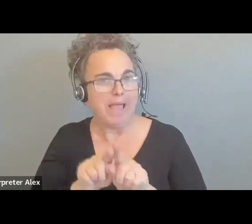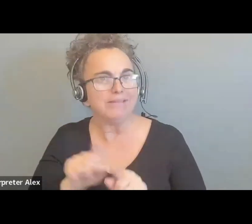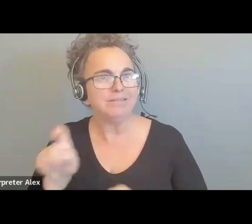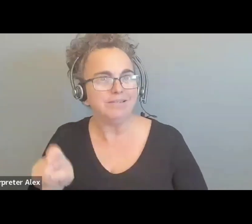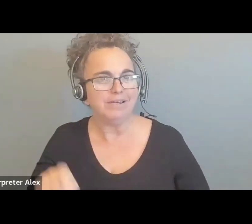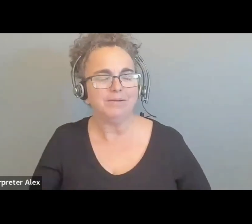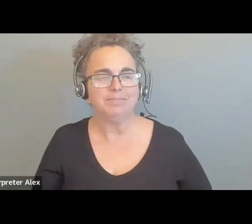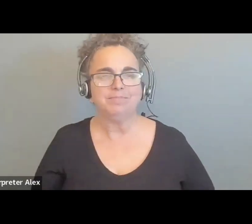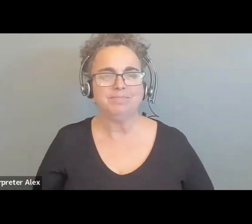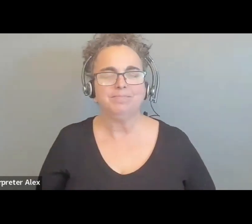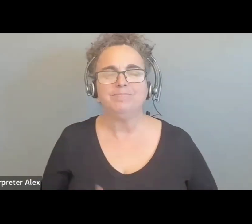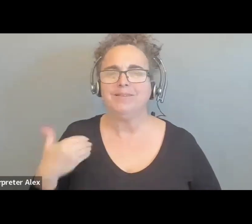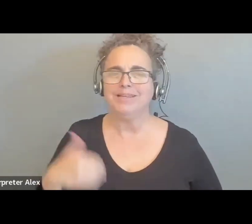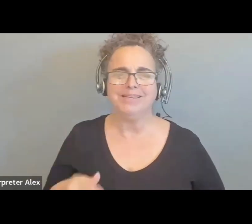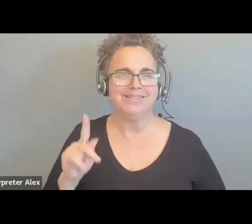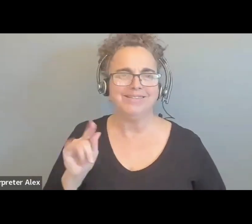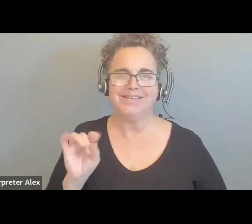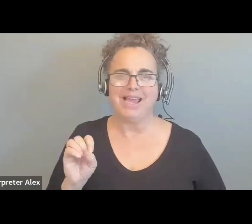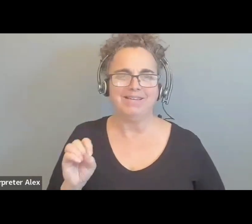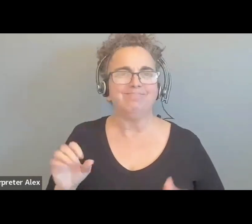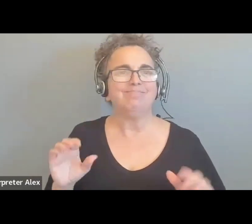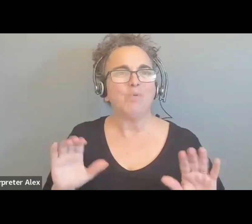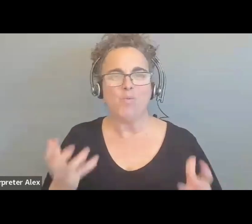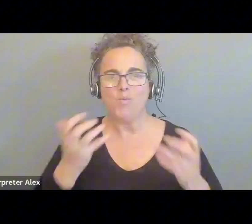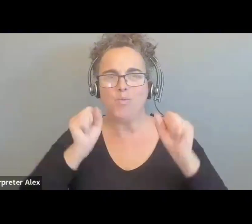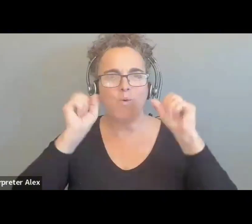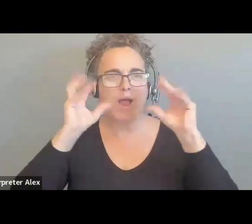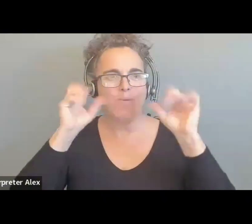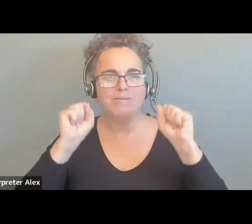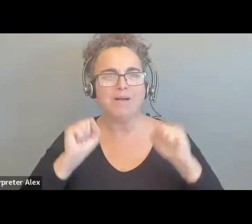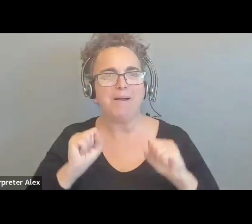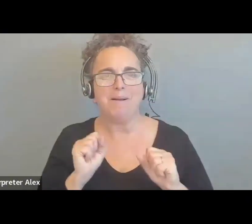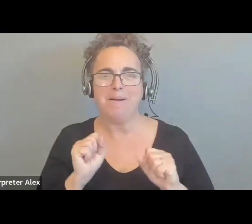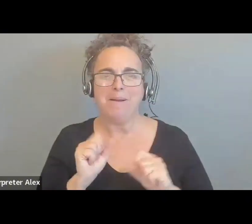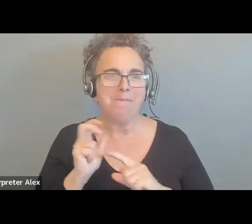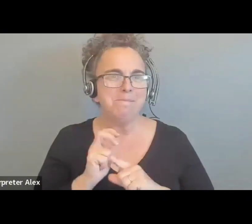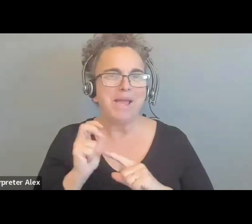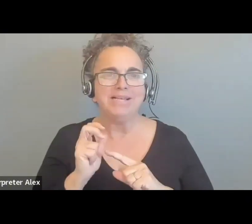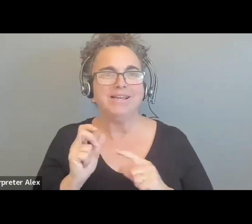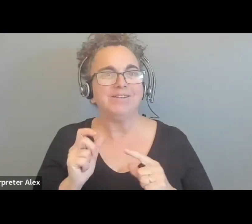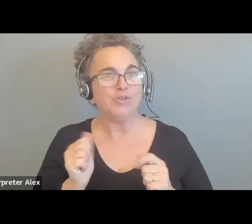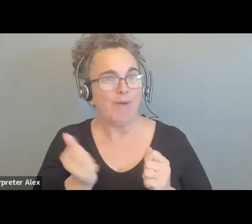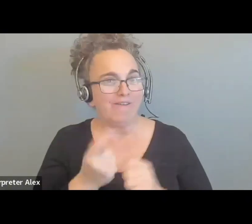This is Kate. Amazing. So I think the key is for everyone out there to follow along.